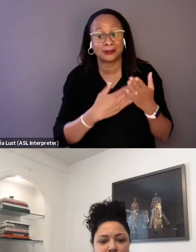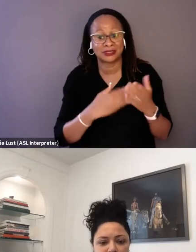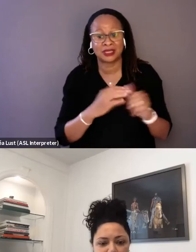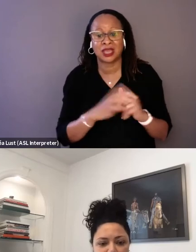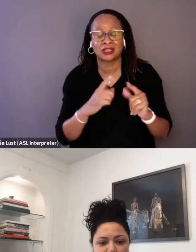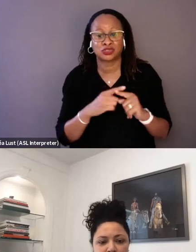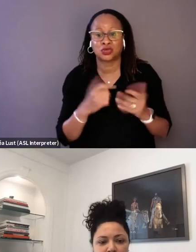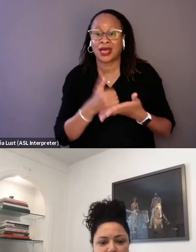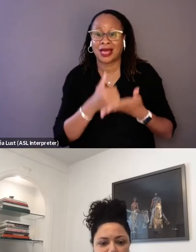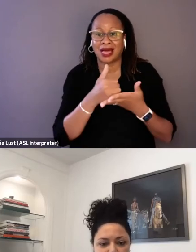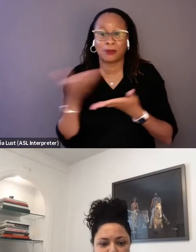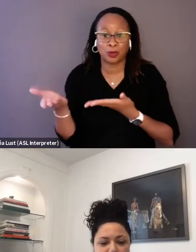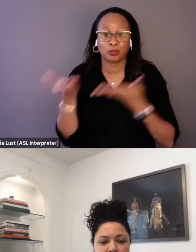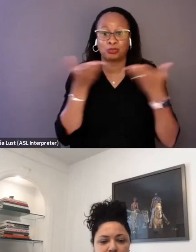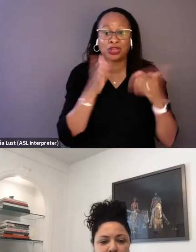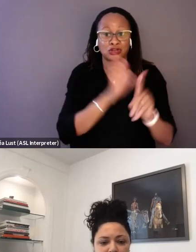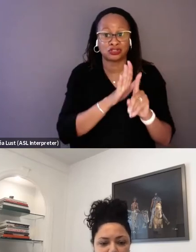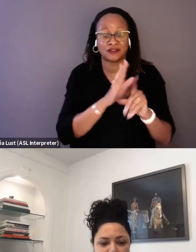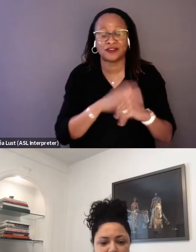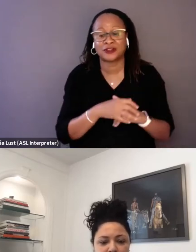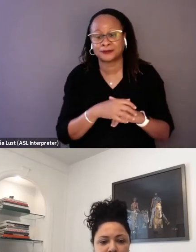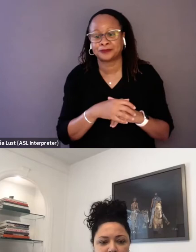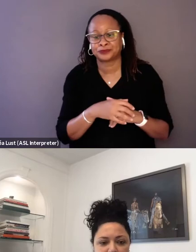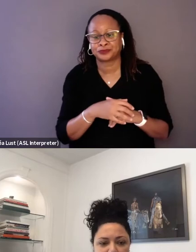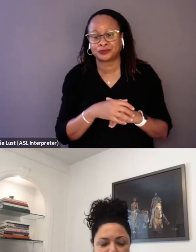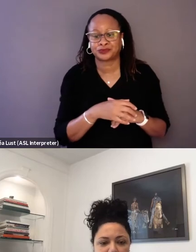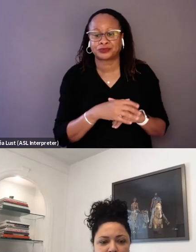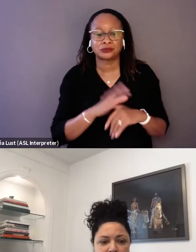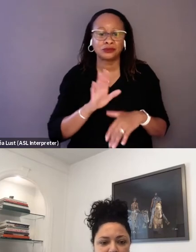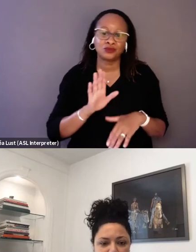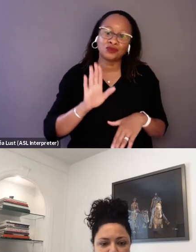to help bring herself and her particular